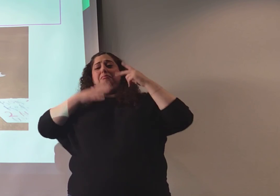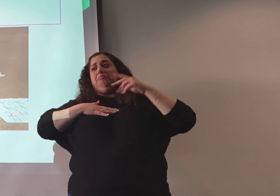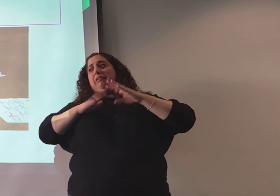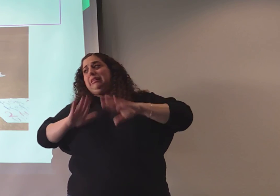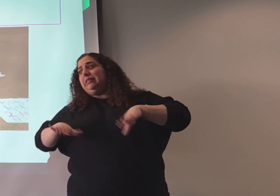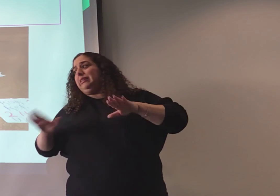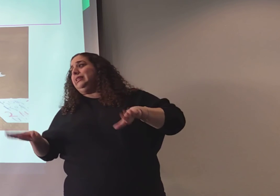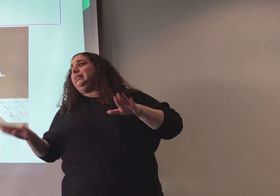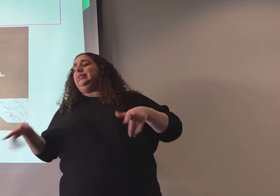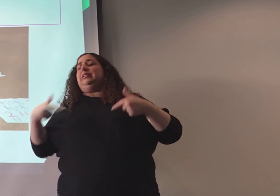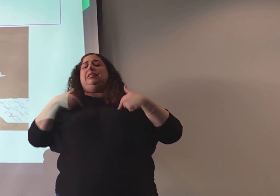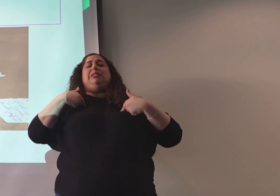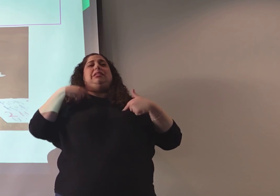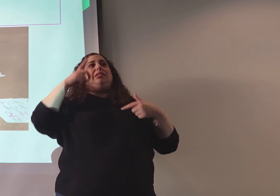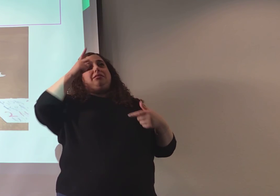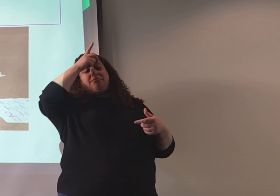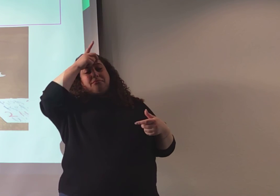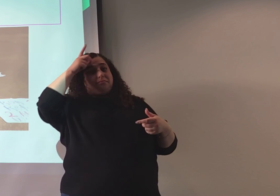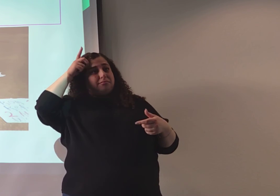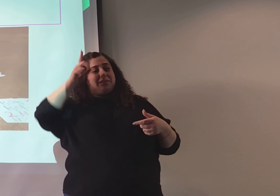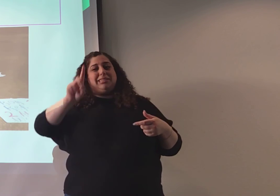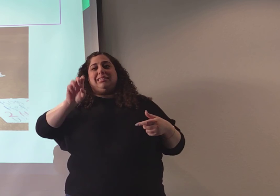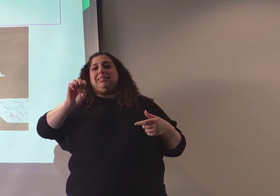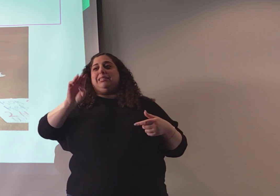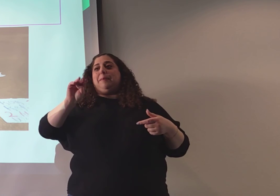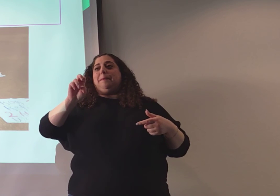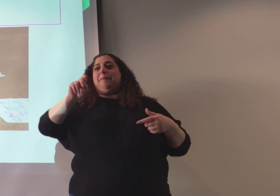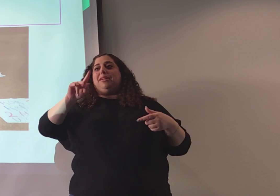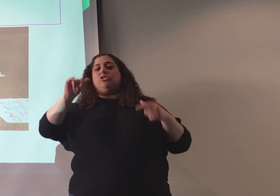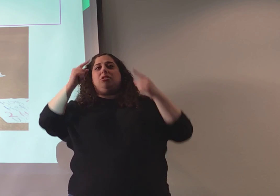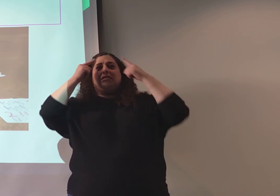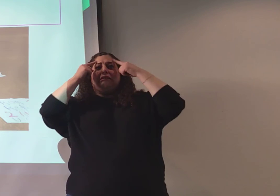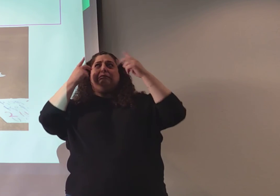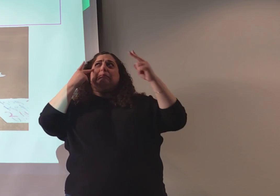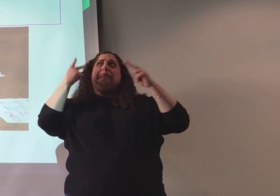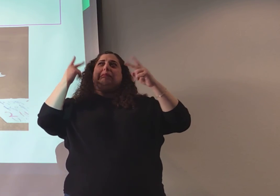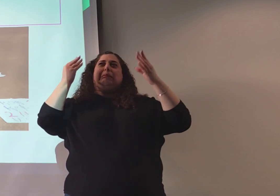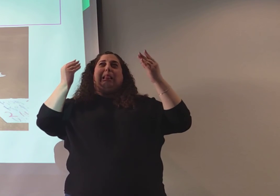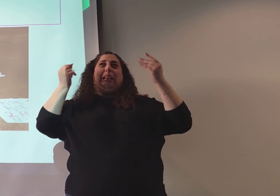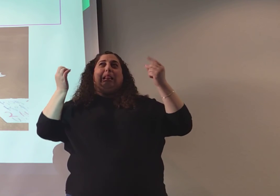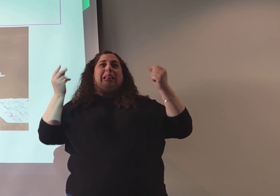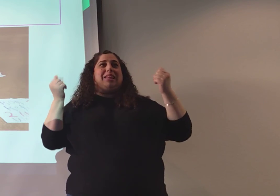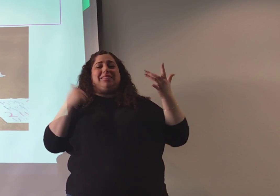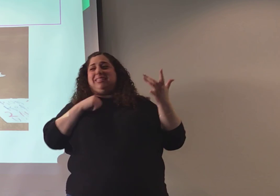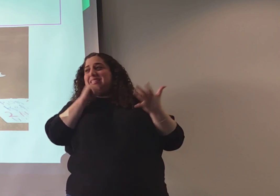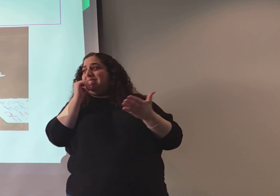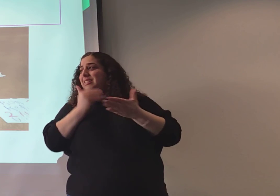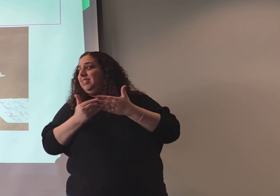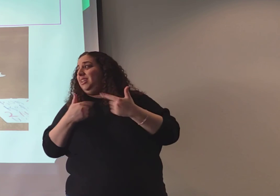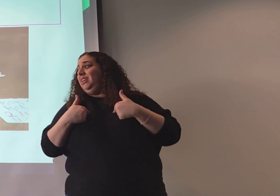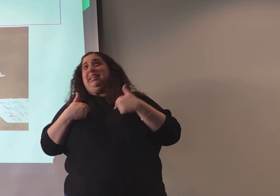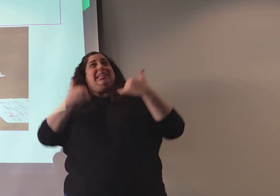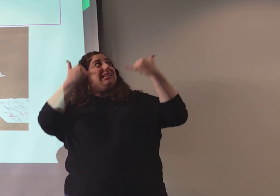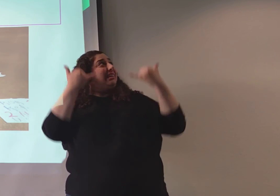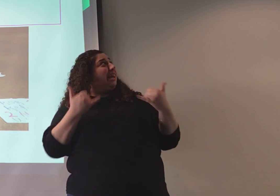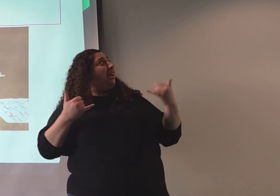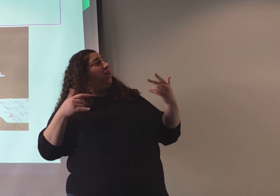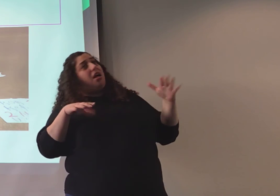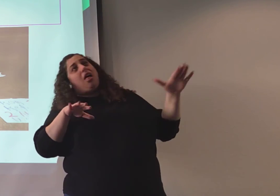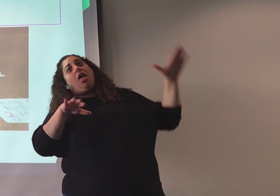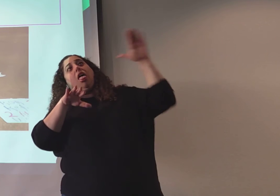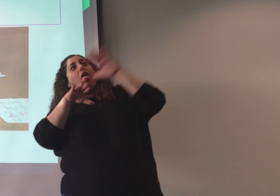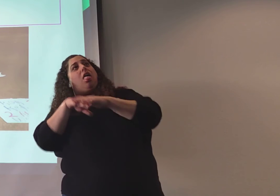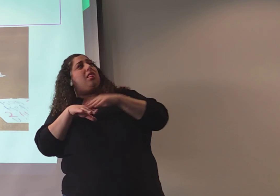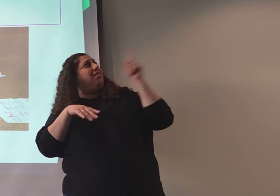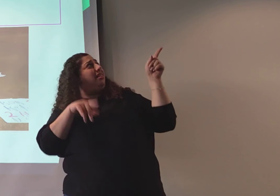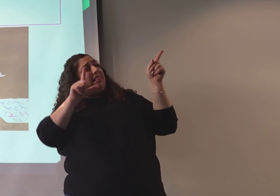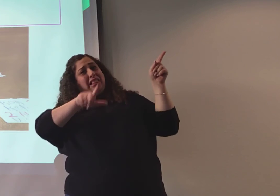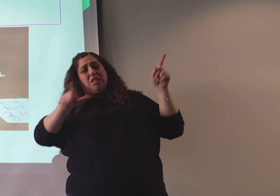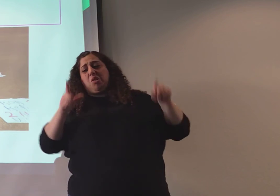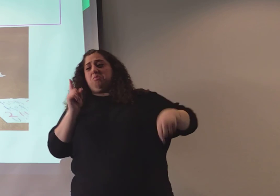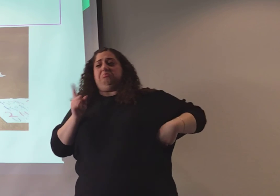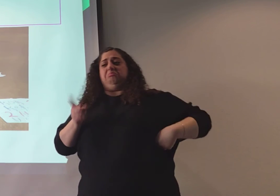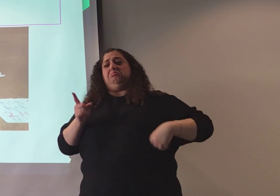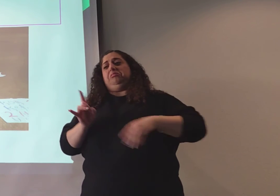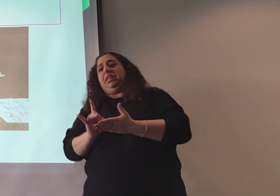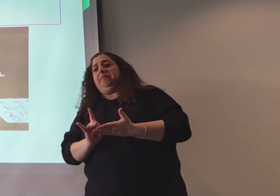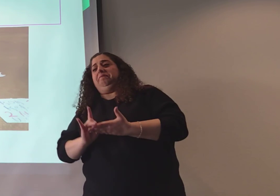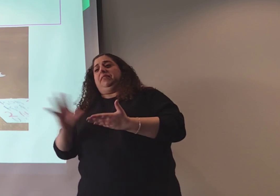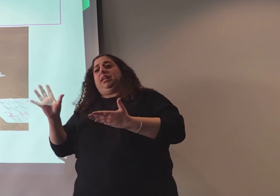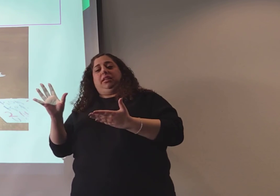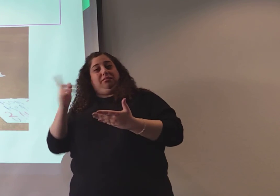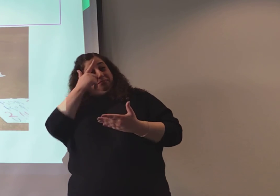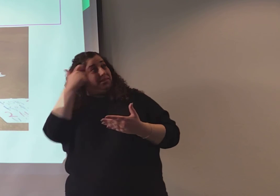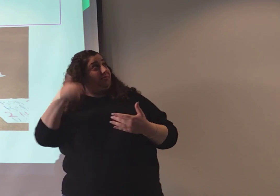Just make sure that he can – that the landlord cannot physically remove him, not change locks